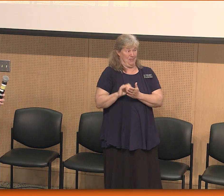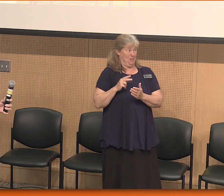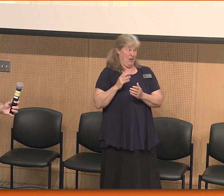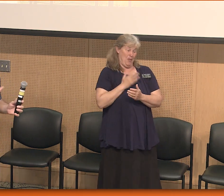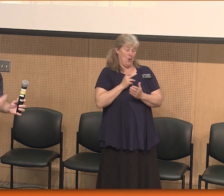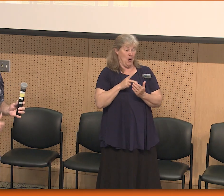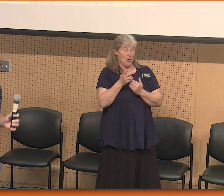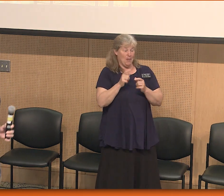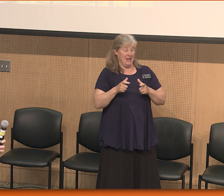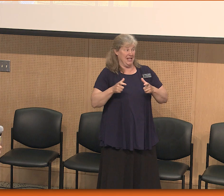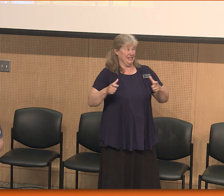That's exciting.